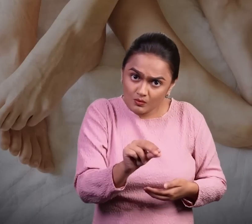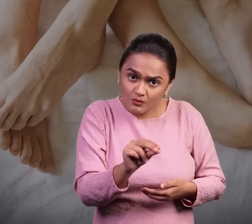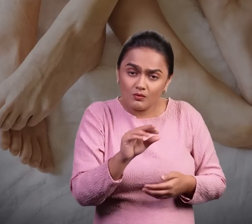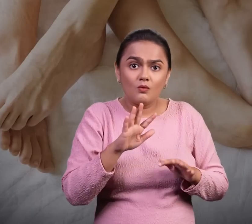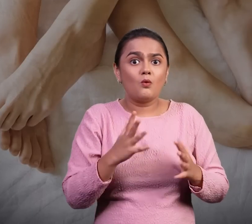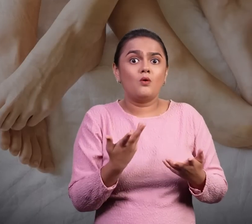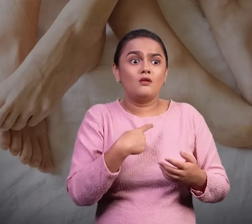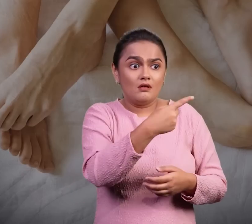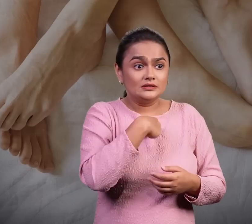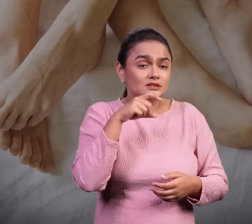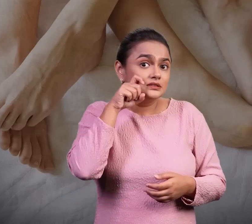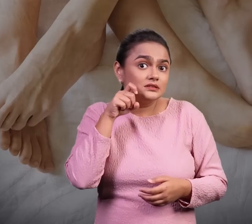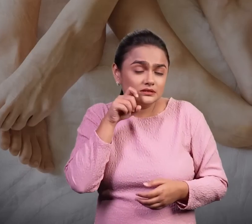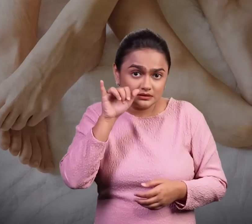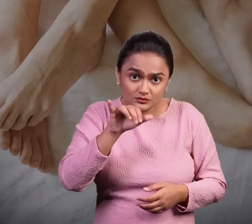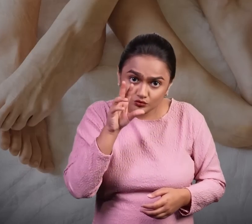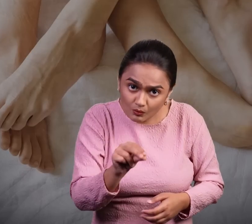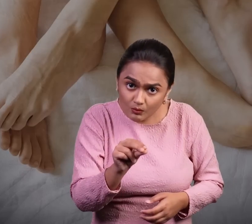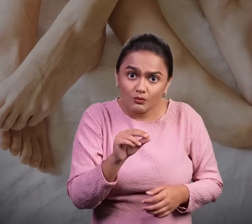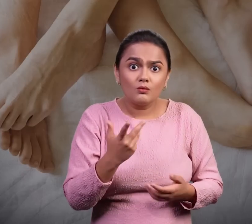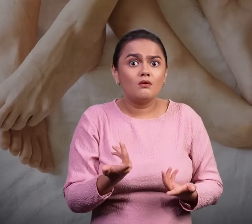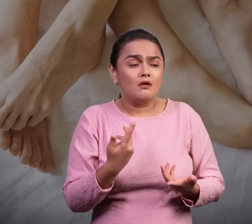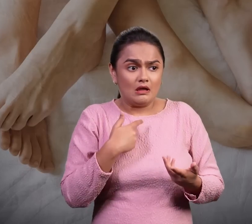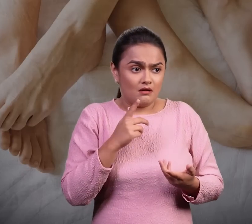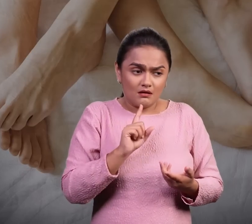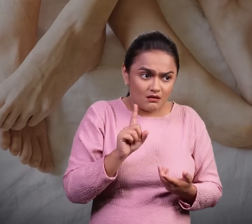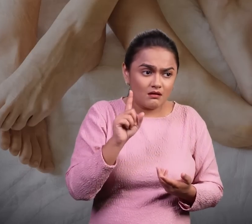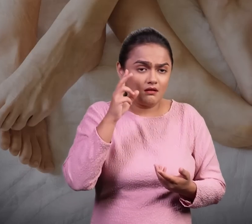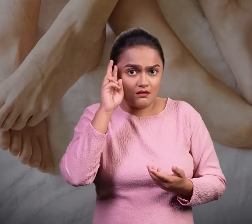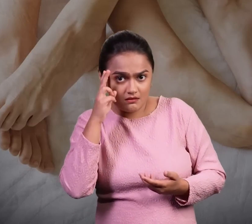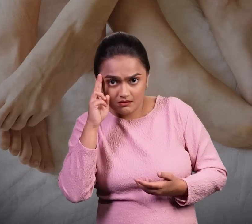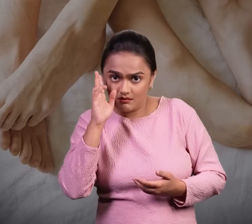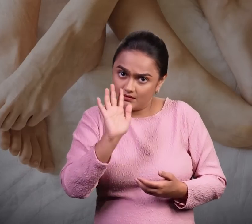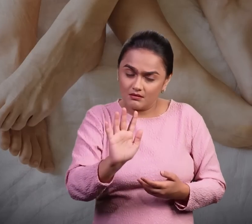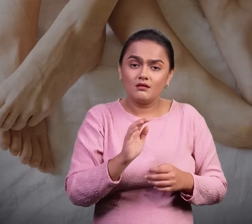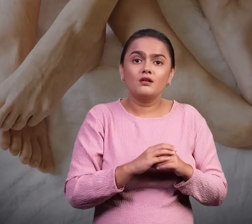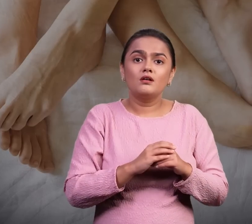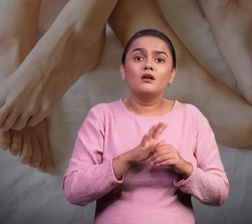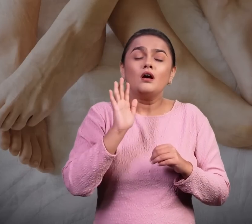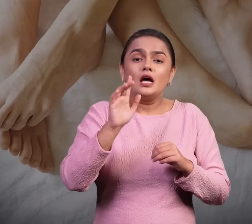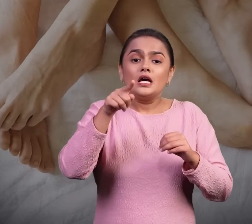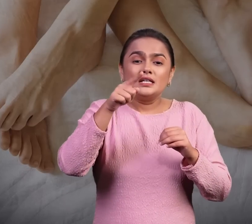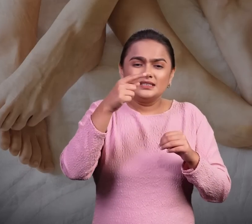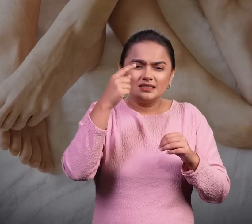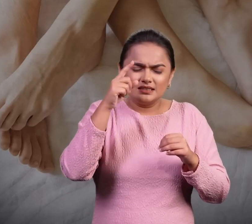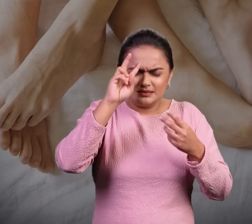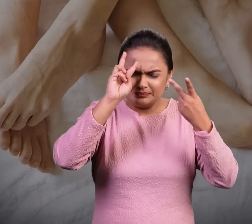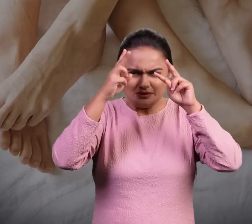Can we have a physical relationship with such a person? About these misconceptions,